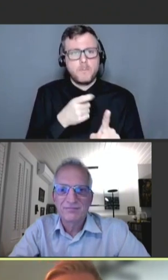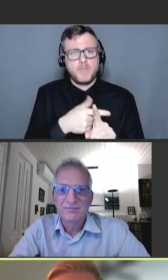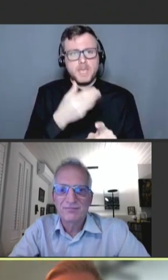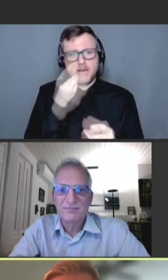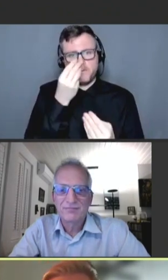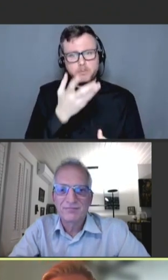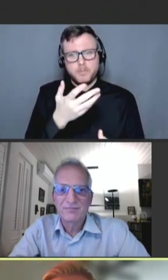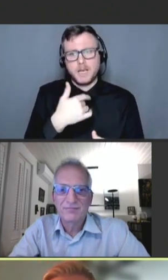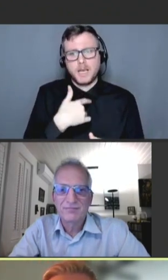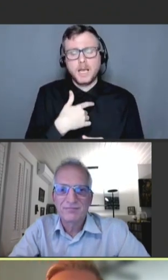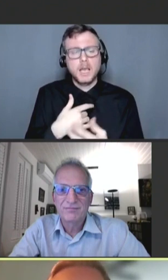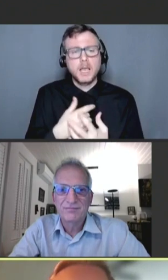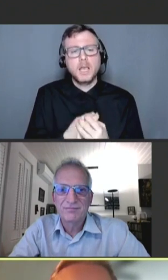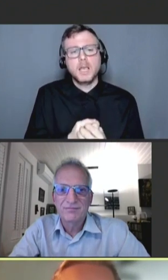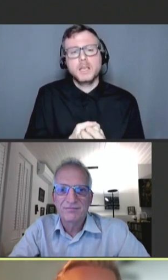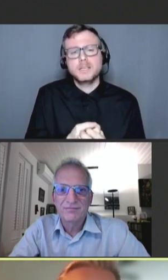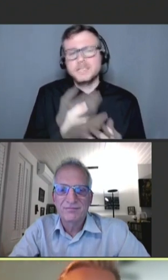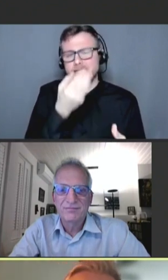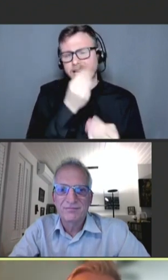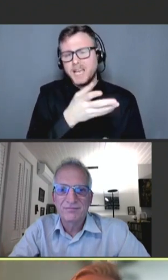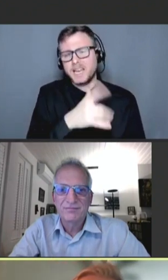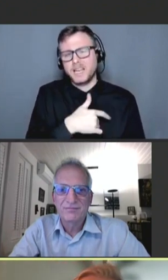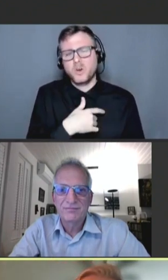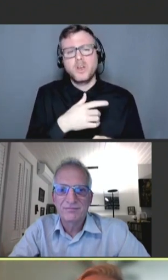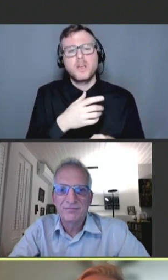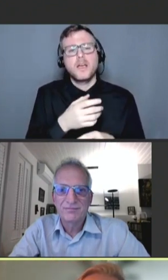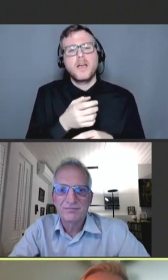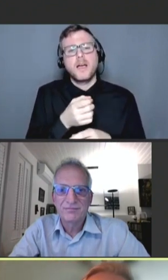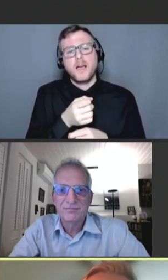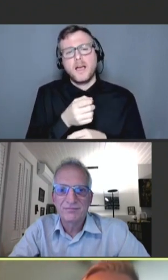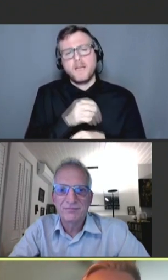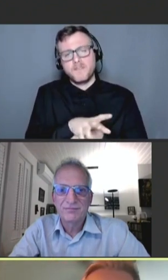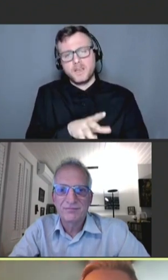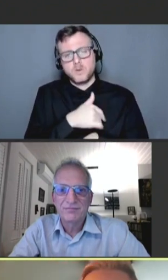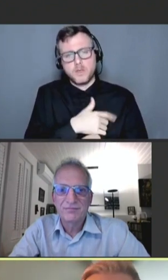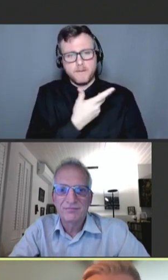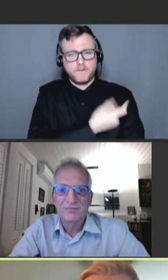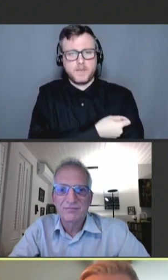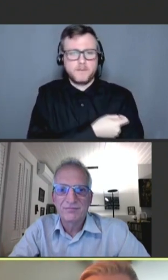is important. First, data on the effects of vaccines long-term post-COVID symptoms